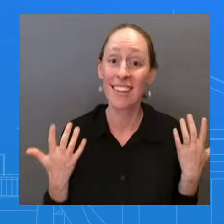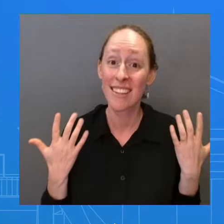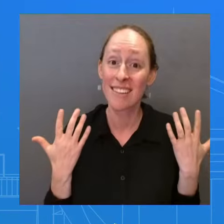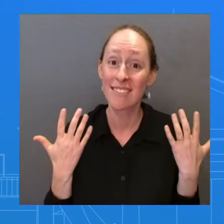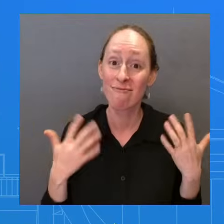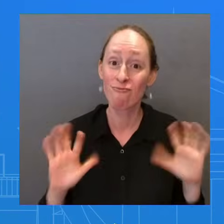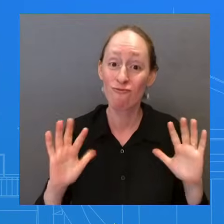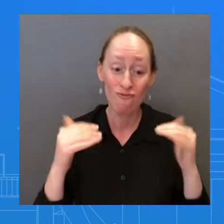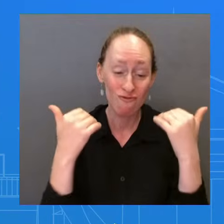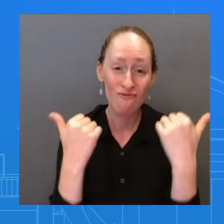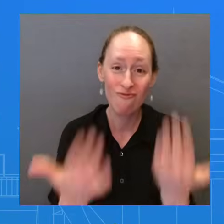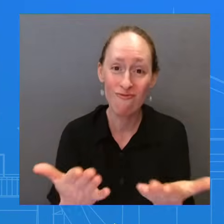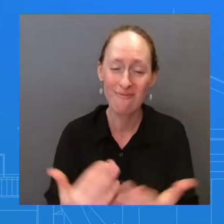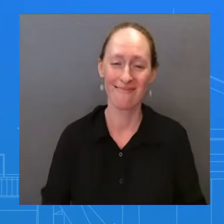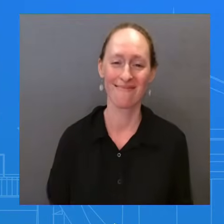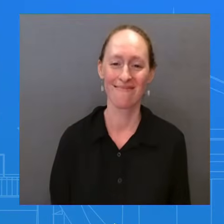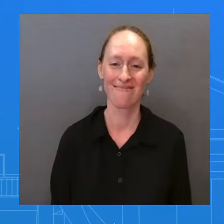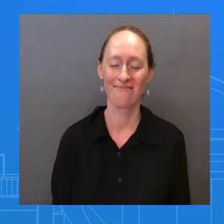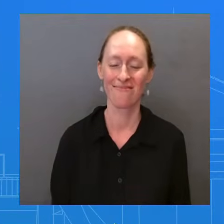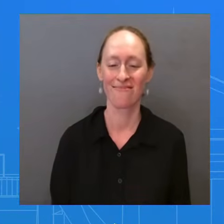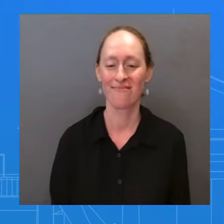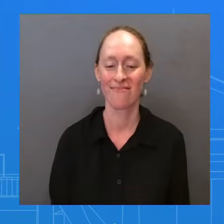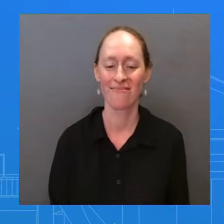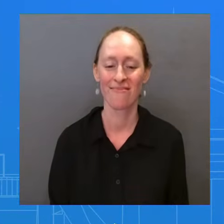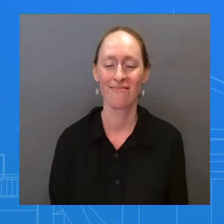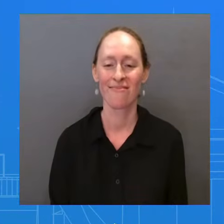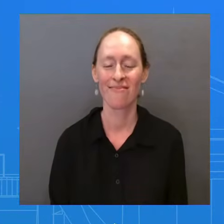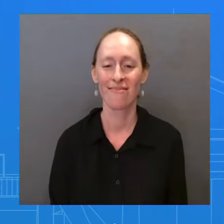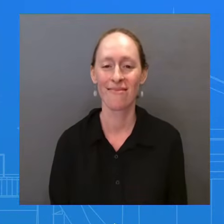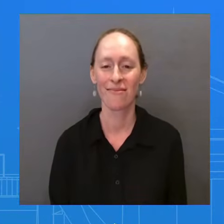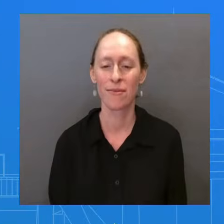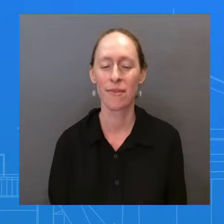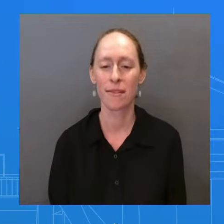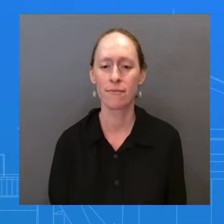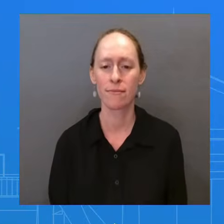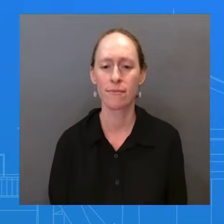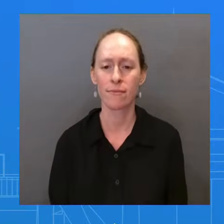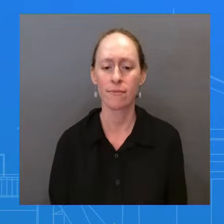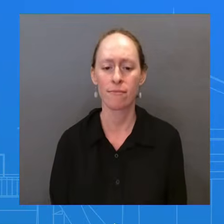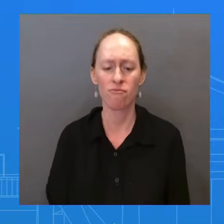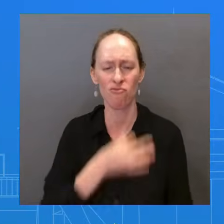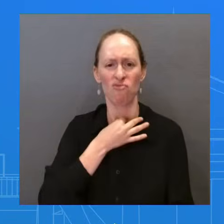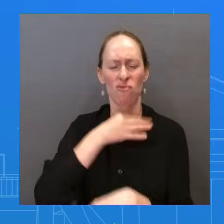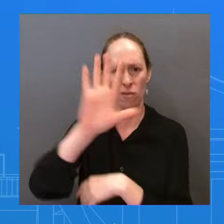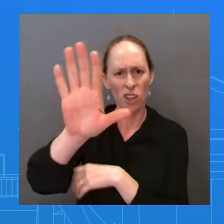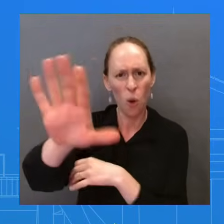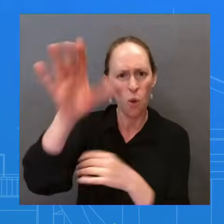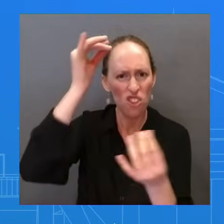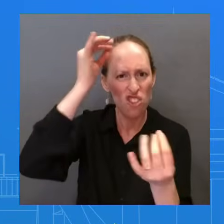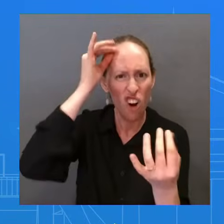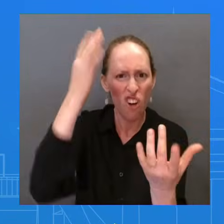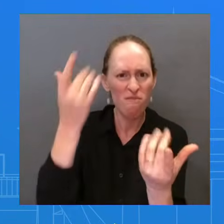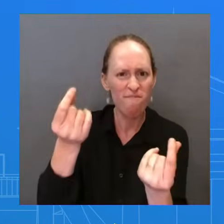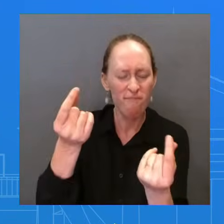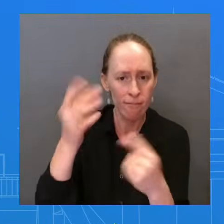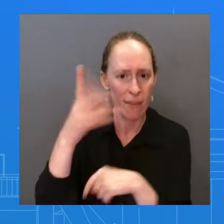Can you give us your reaction to the Chinese fighter jet that conducted what the Pentagon described as a, quote,